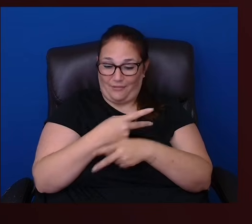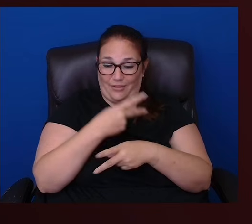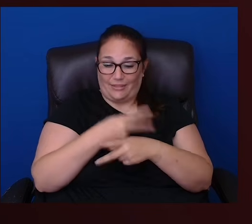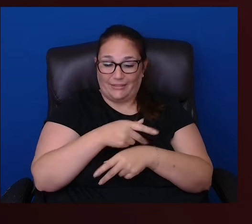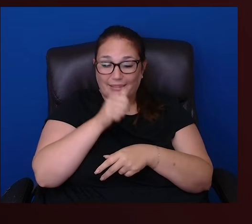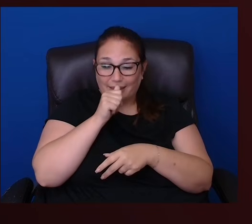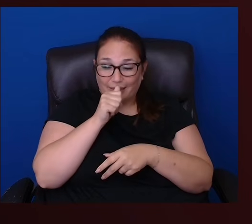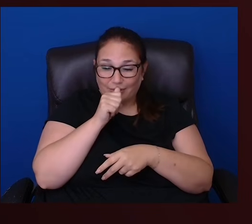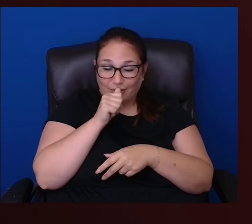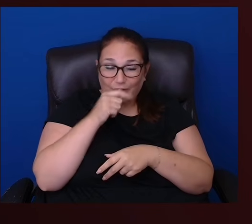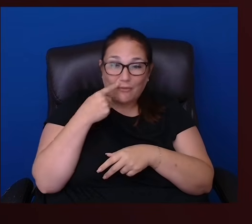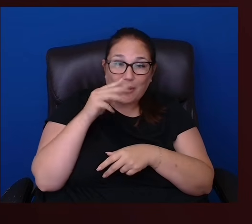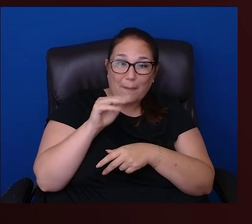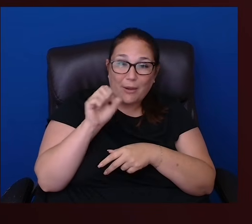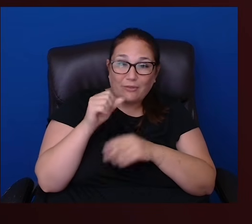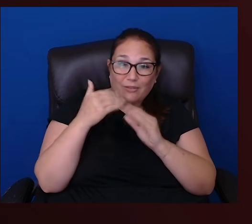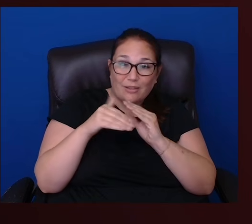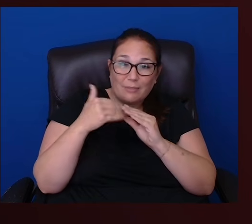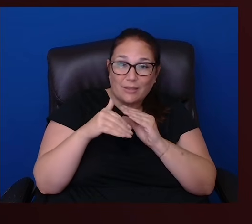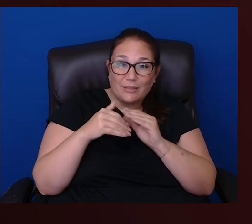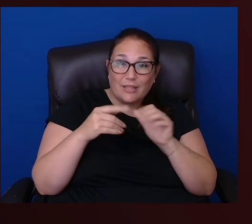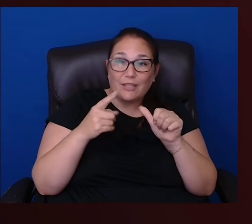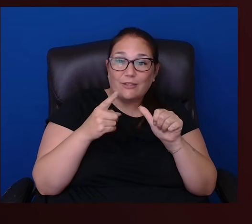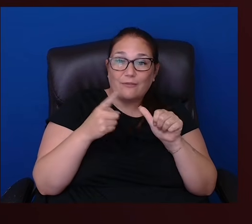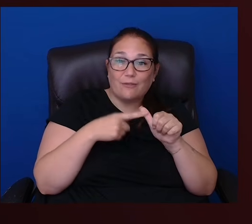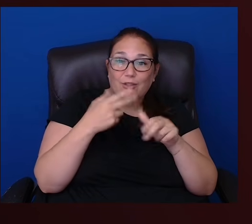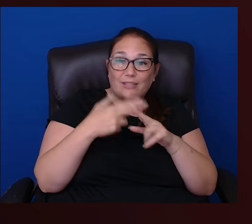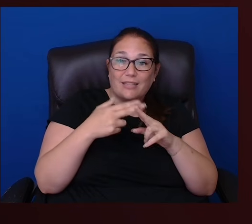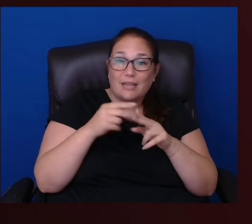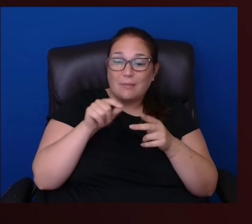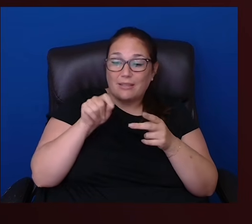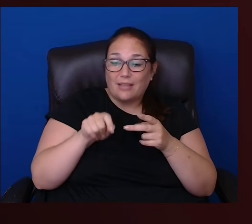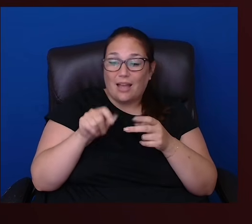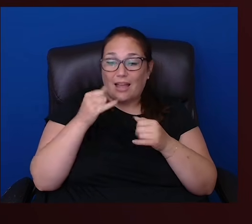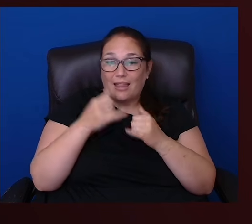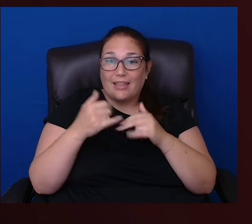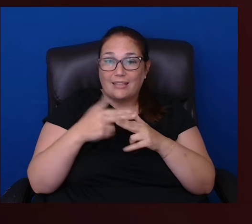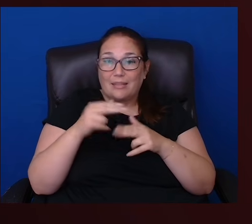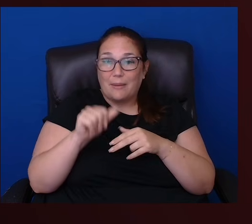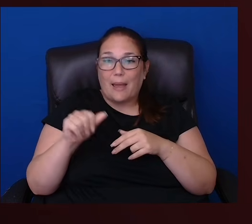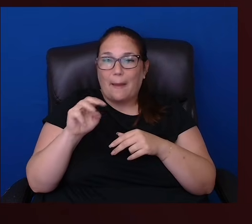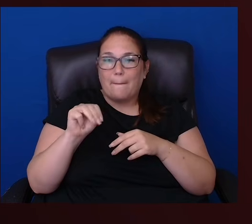Microsoft emails, it's firstname.lastname@microsoft, feel free to send me your feedback.